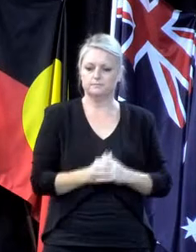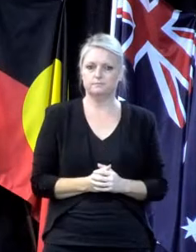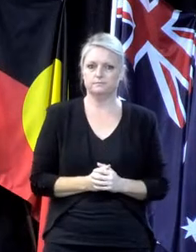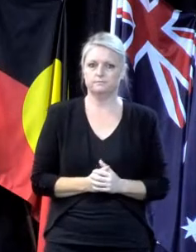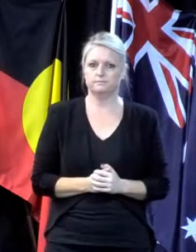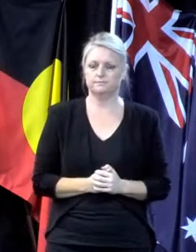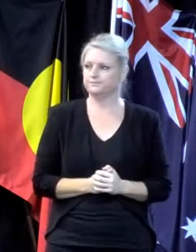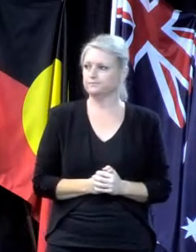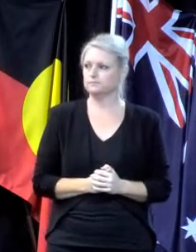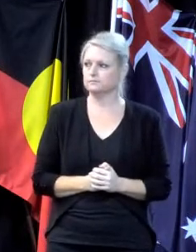So, technical. OK, great.